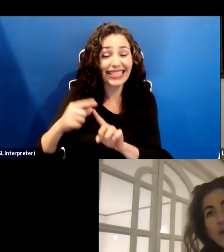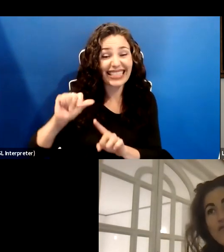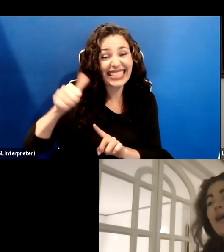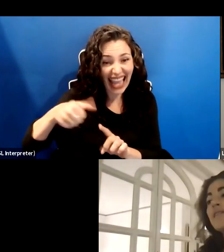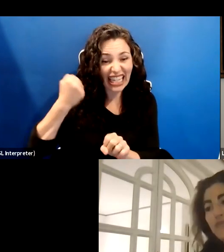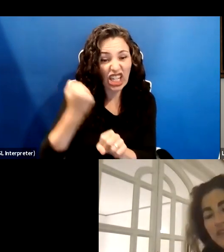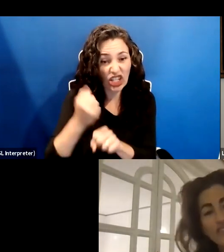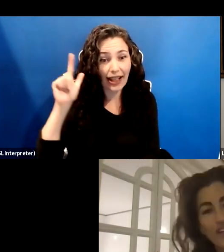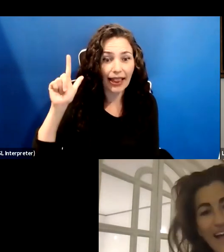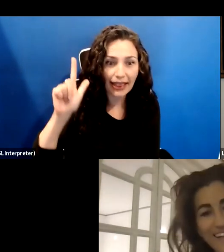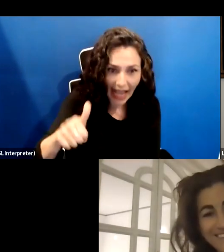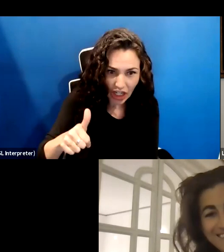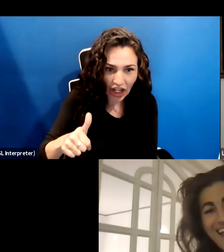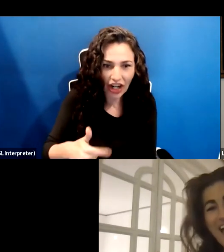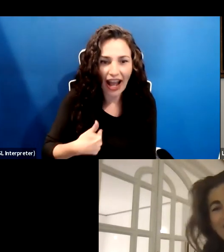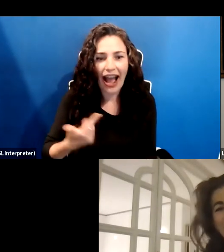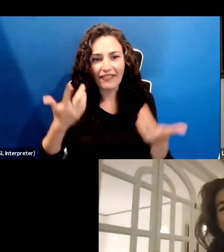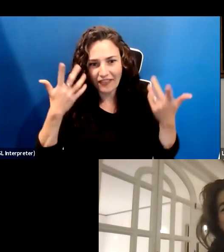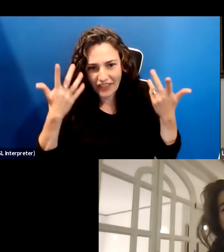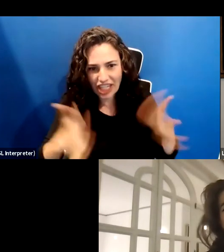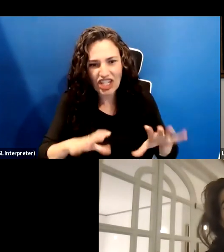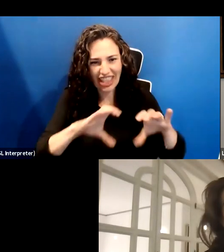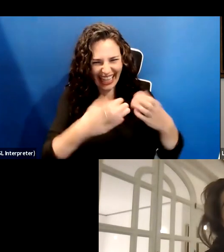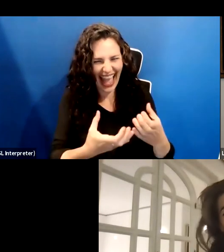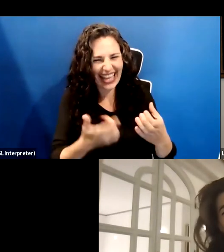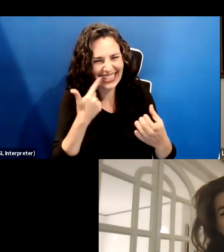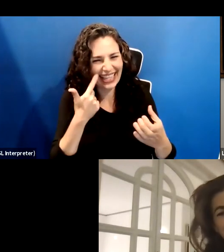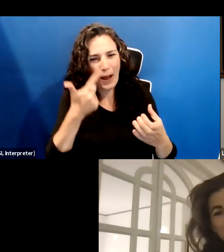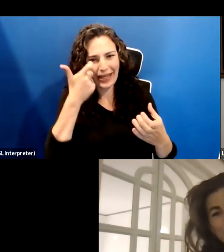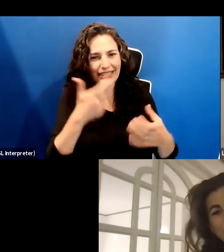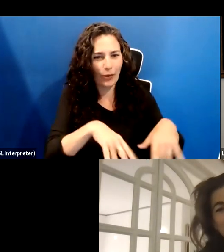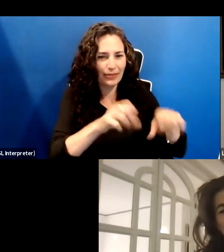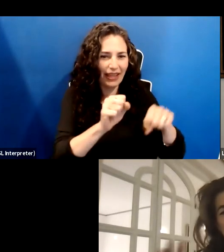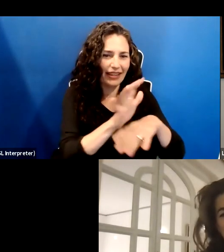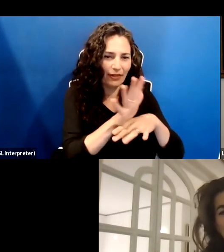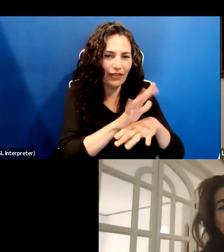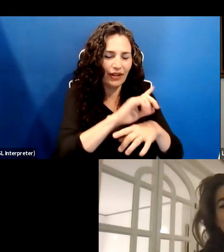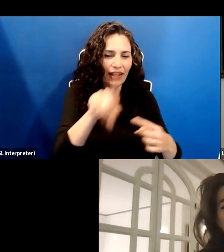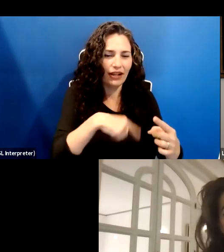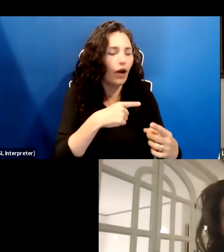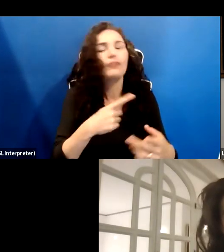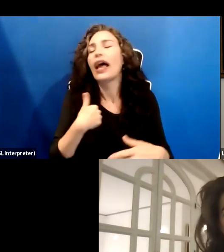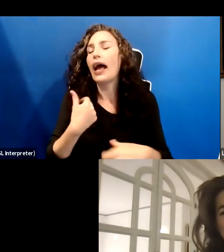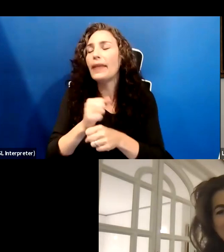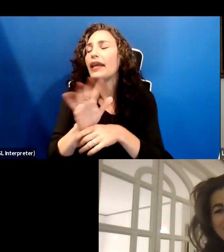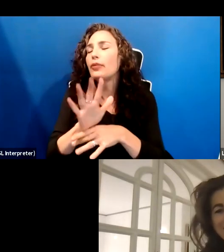when I finally finished the class after having making the film about the Egyptian revolution, meeting my husband, having three babies,